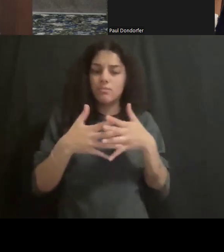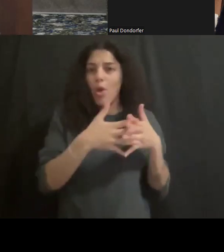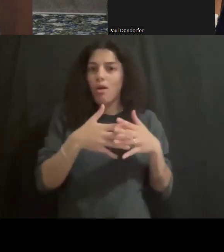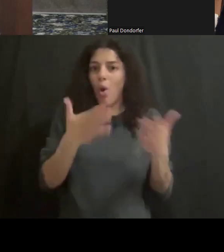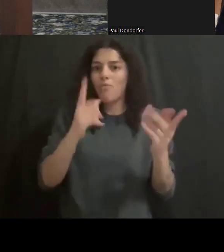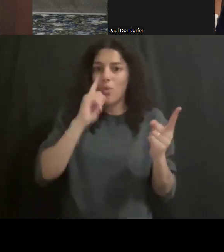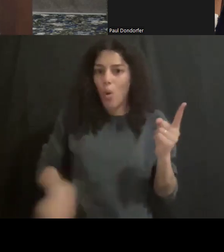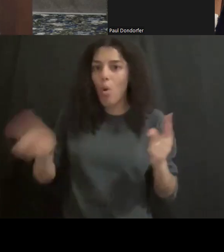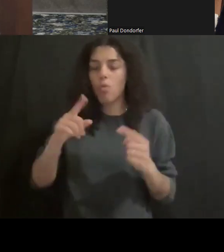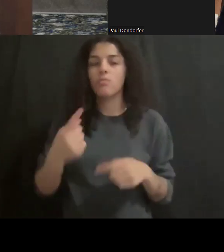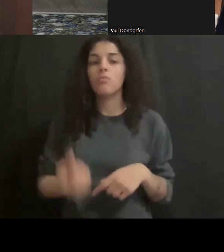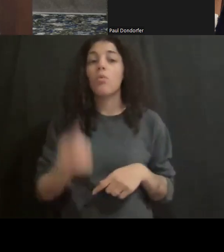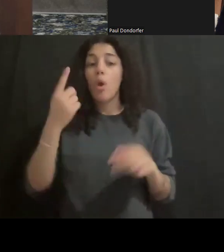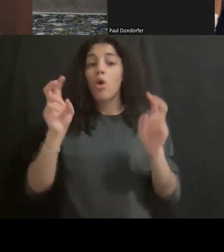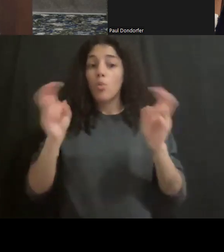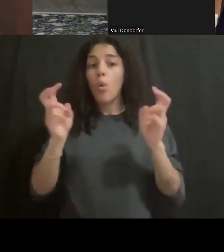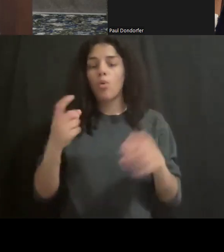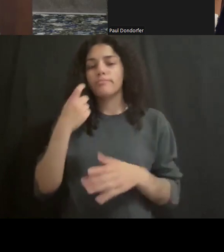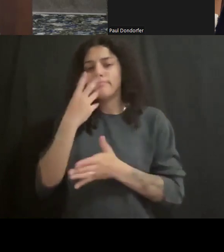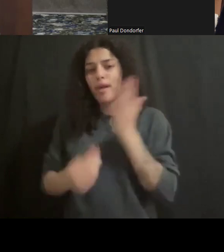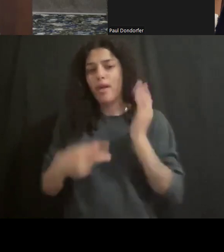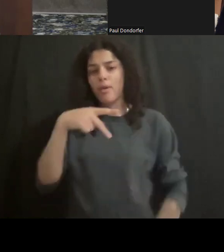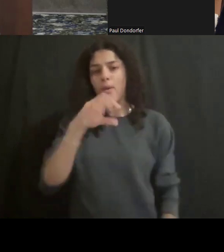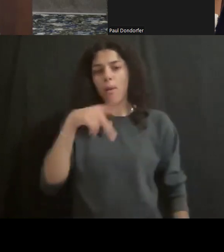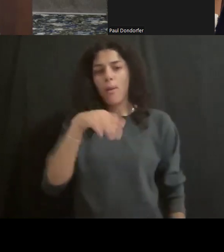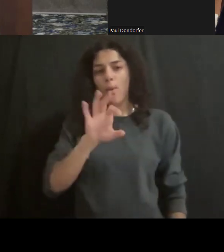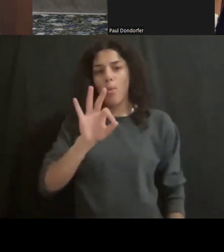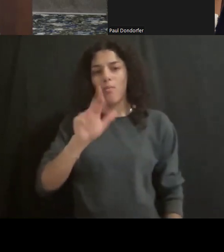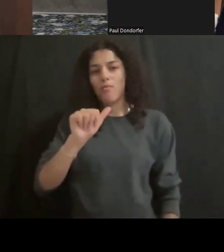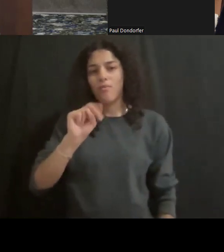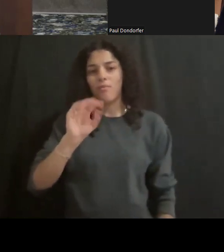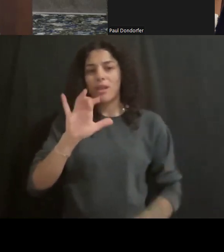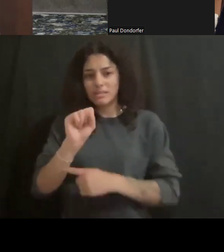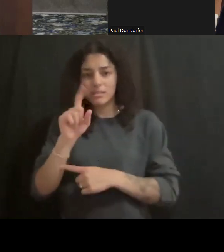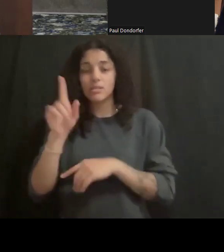our late Pope Francis Migrants and refugees are not pawns on the chessboard of humanity